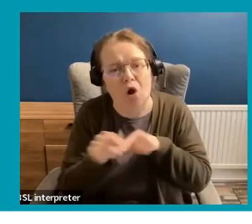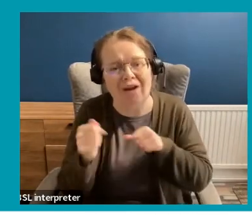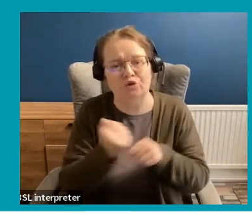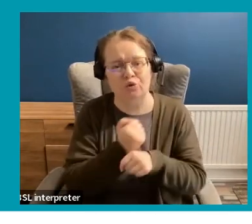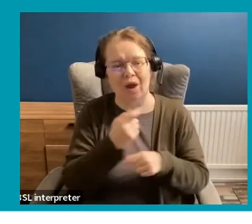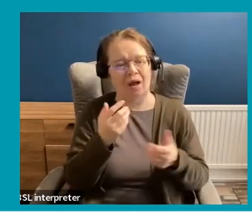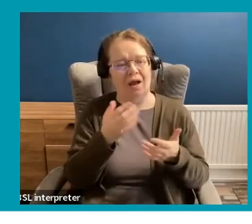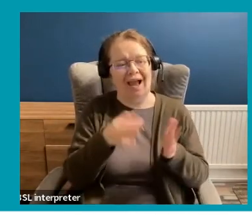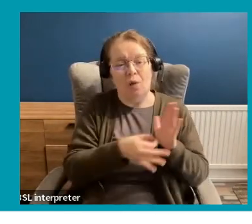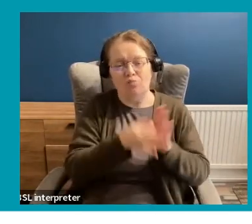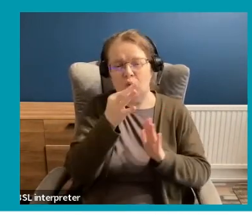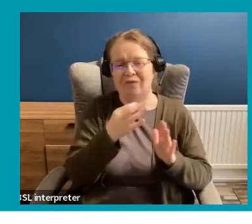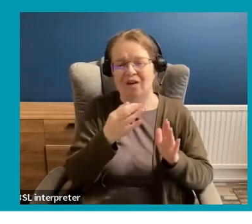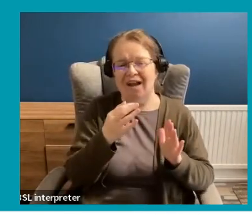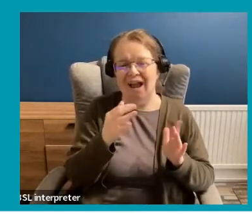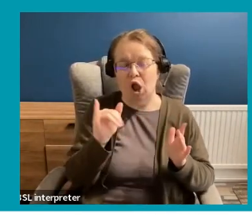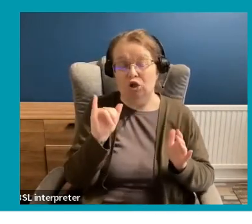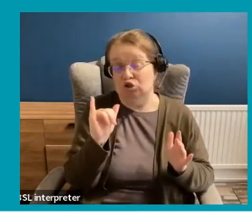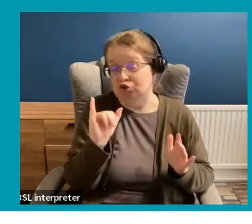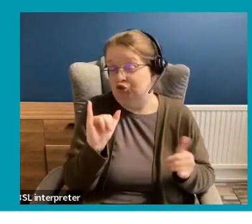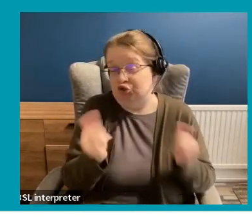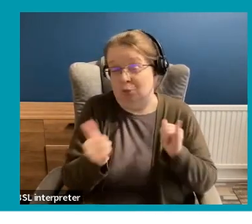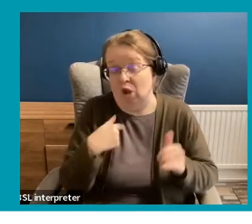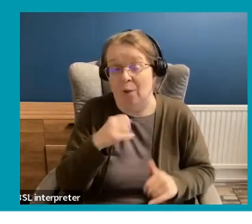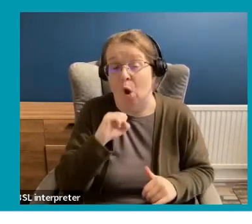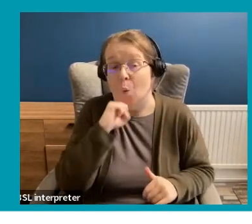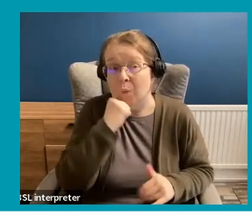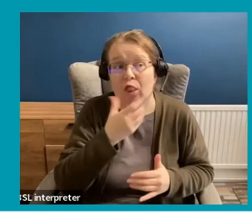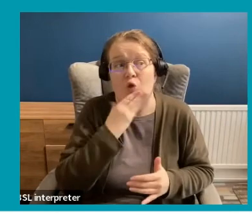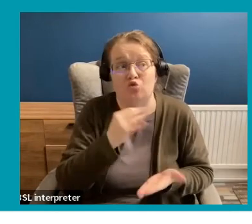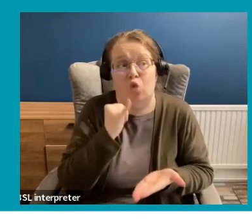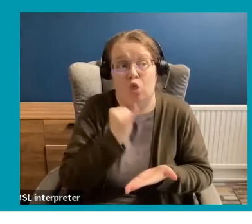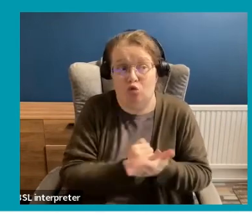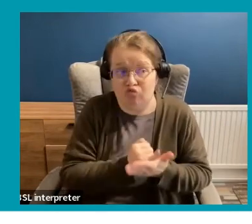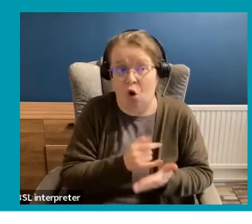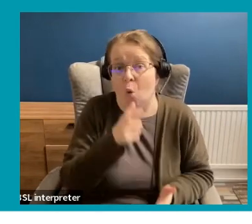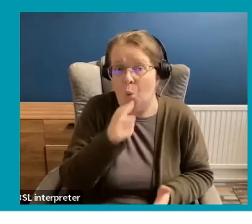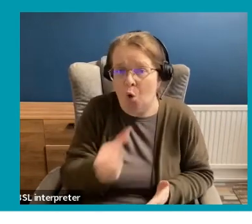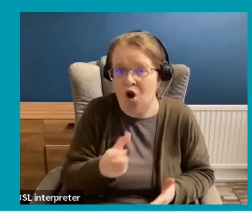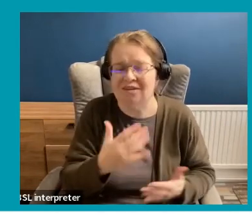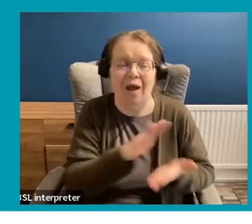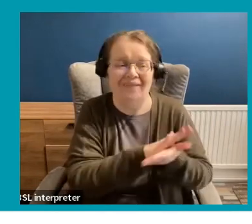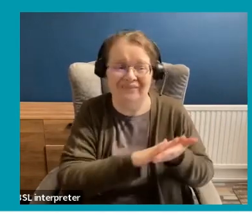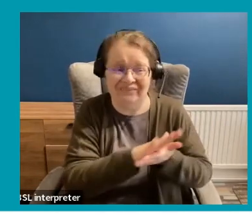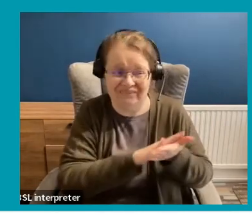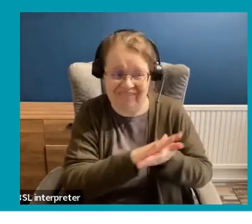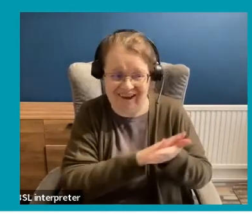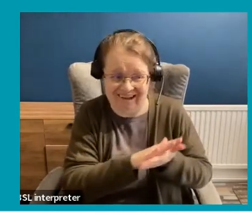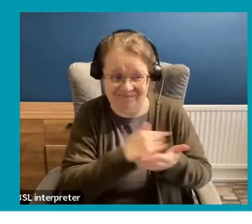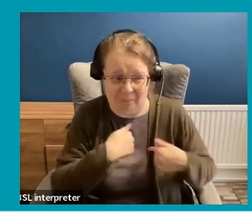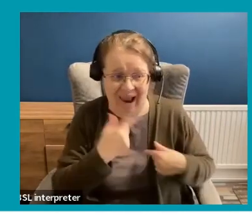better and sometimes I'm going to use the wrong word so, forgive me and educate me, but I will not stop talking about it because it's important.